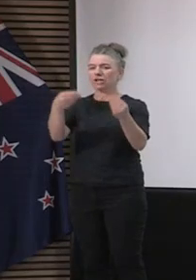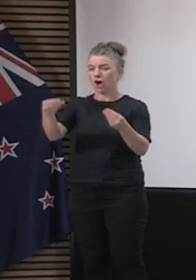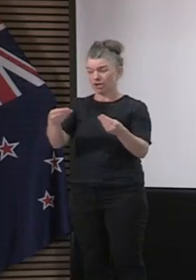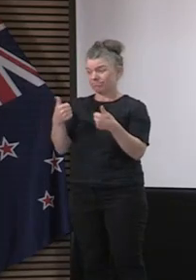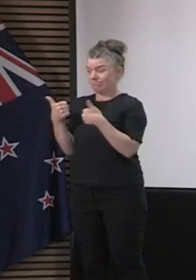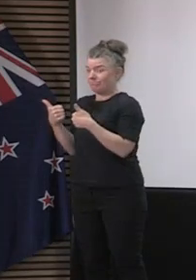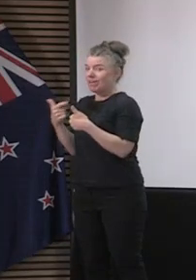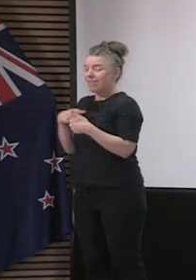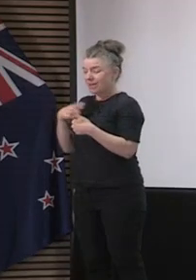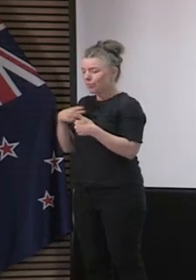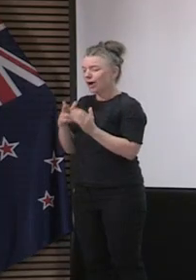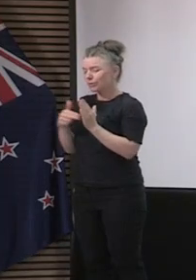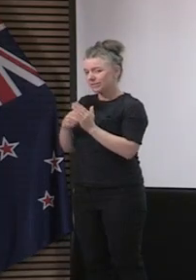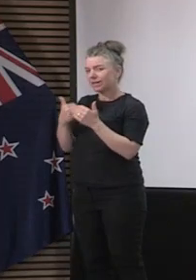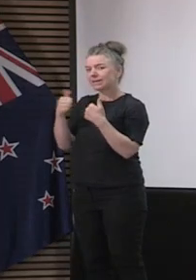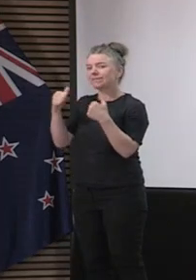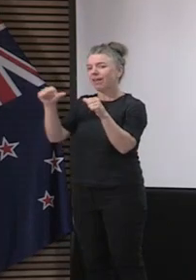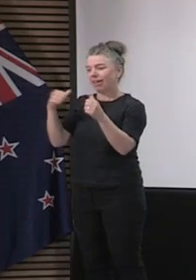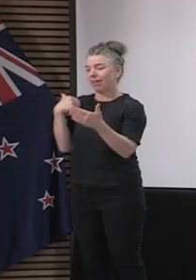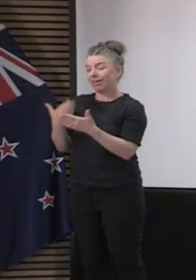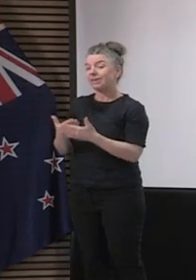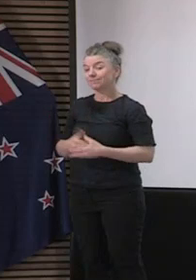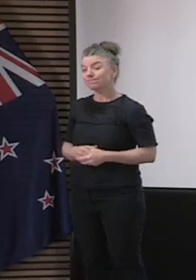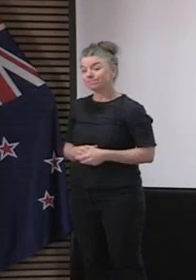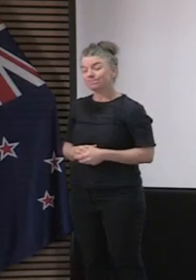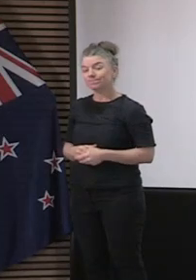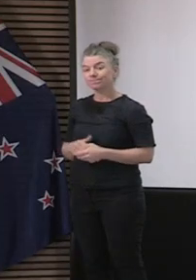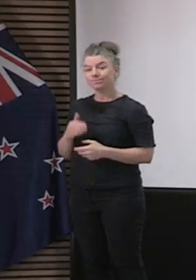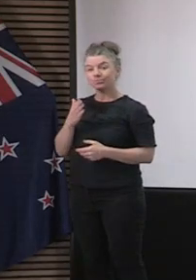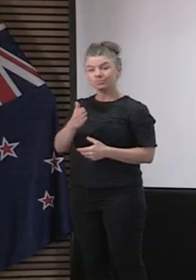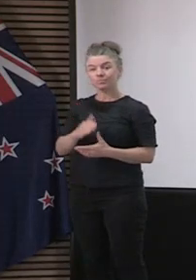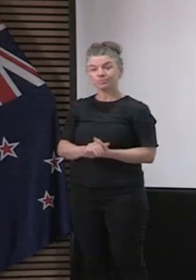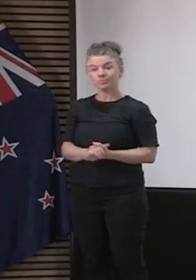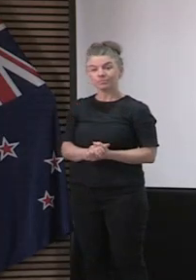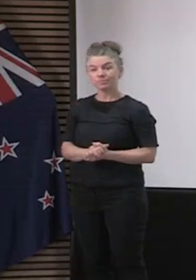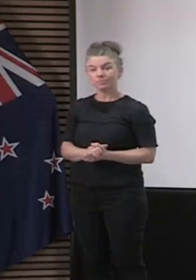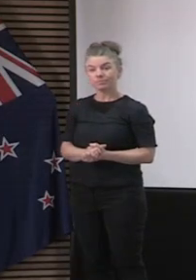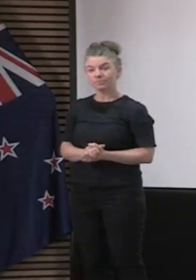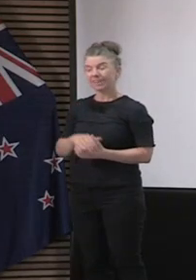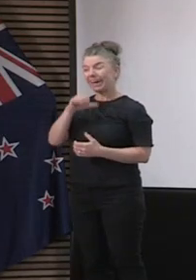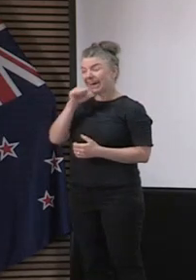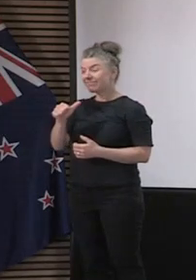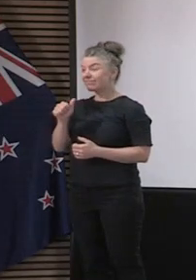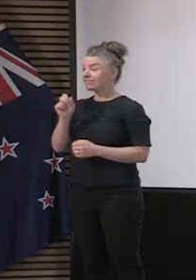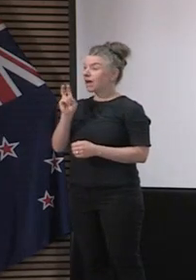ring fencing and they do this very effectively. That's been a good part of why we have